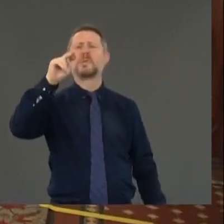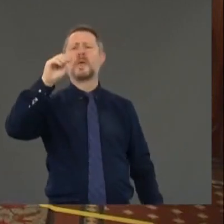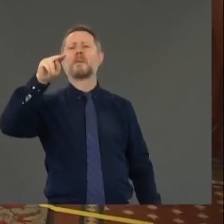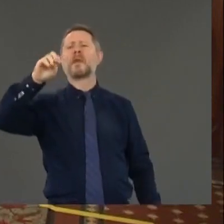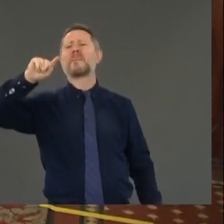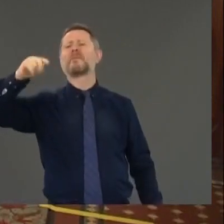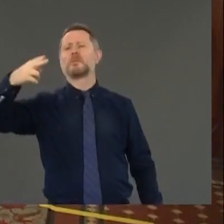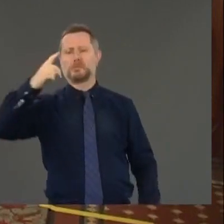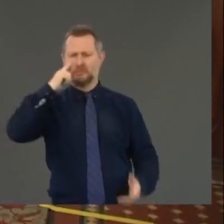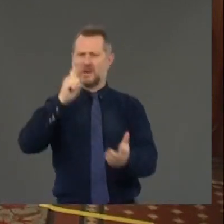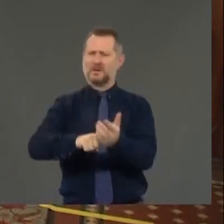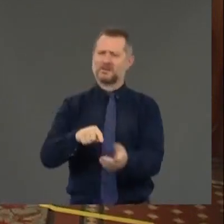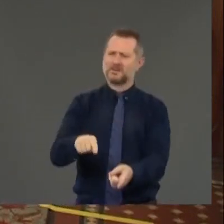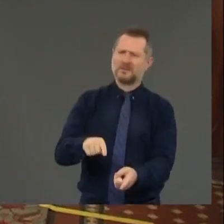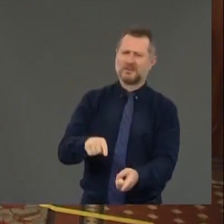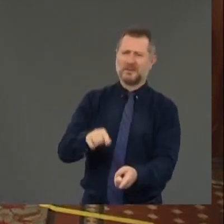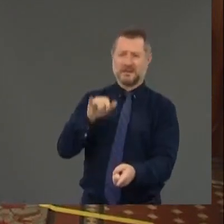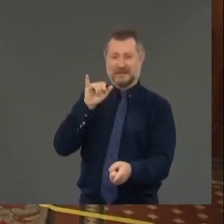WHEN YOU LOOK AT THE EXISTING